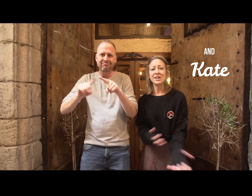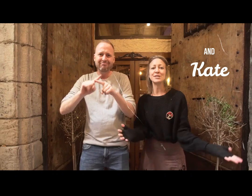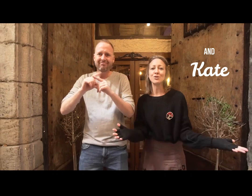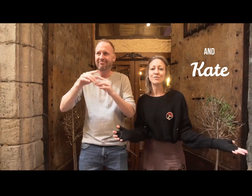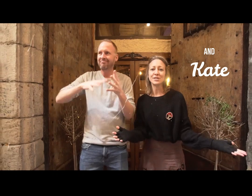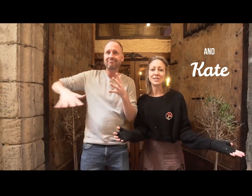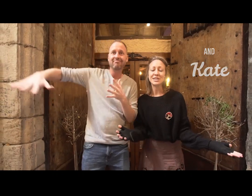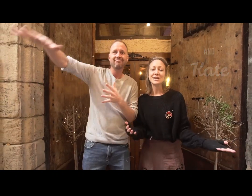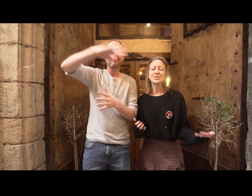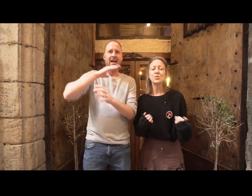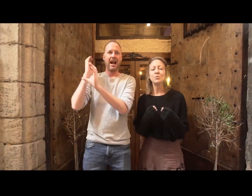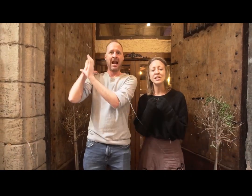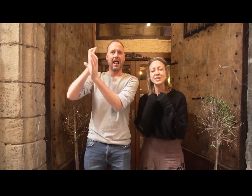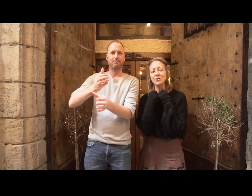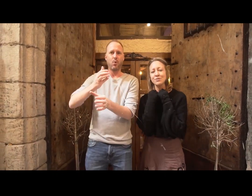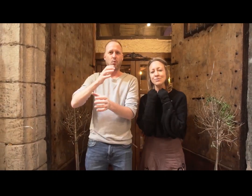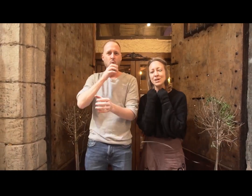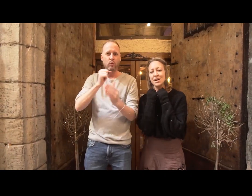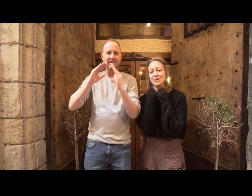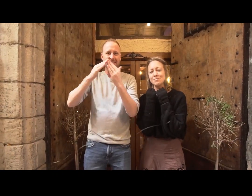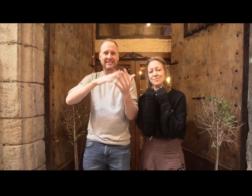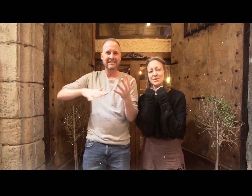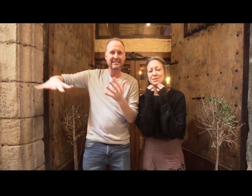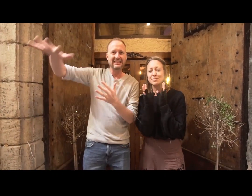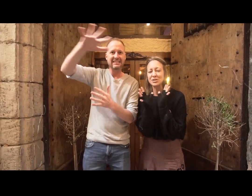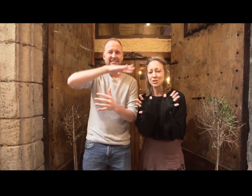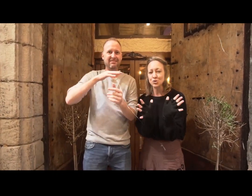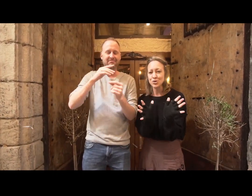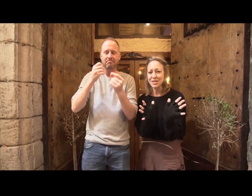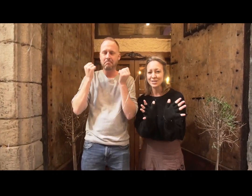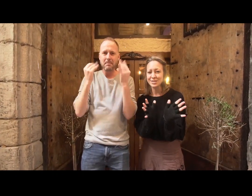so we want to tell you some stories as a special episode